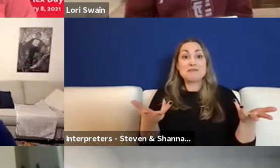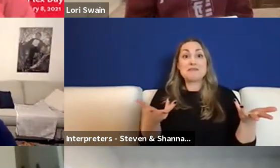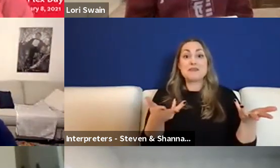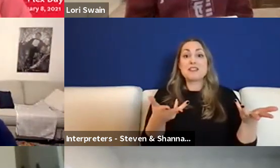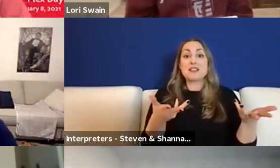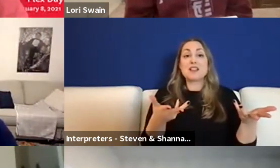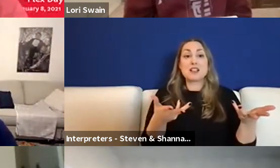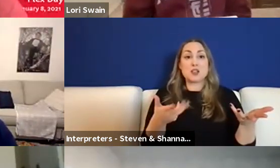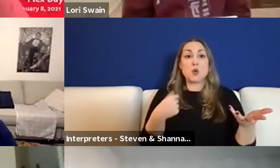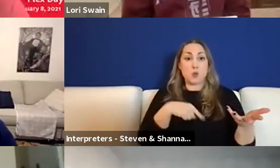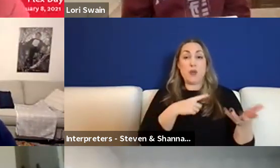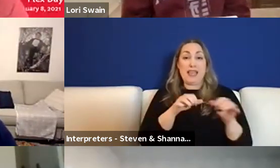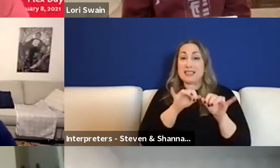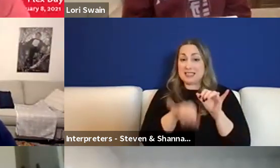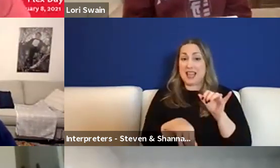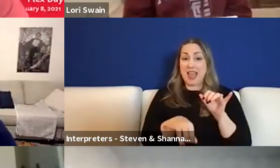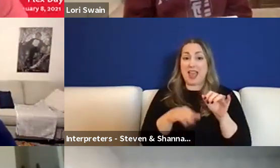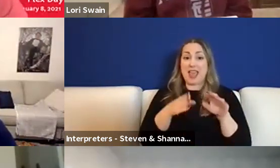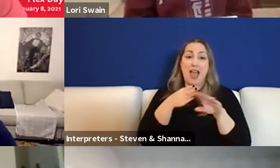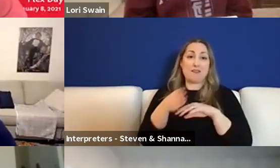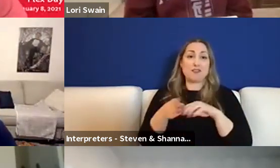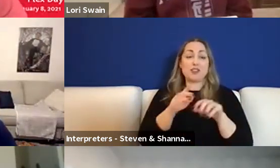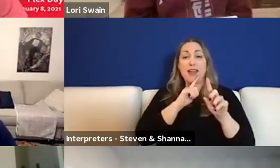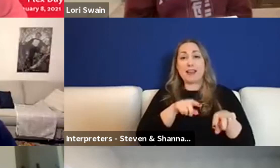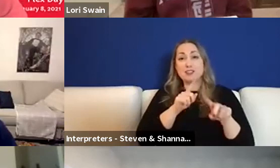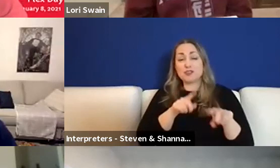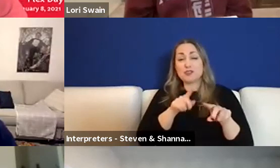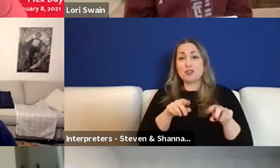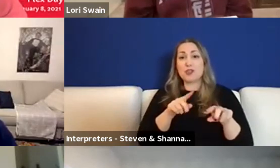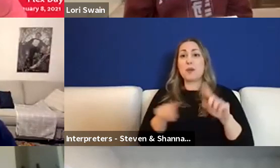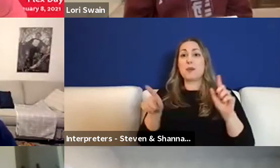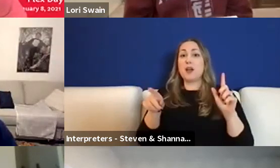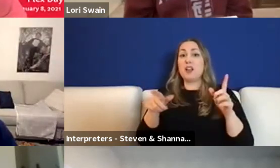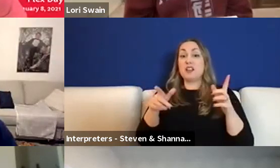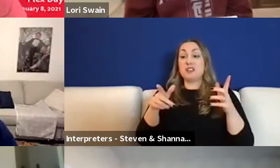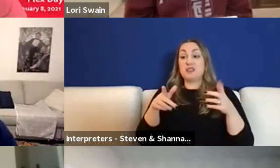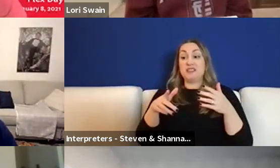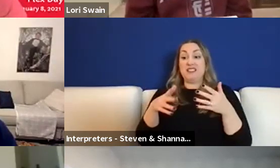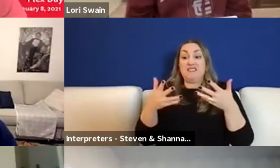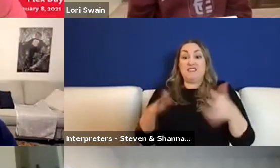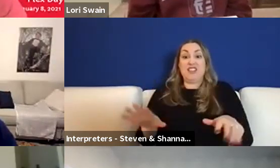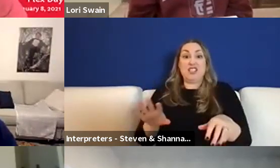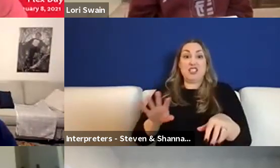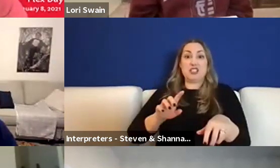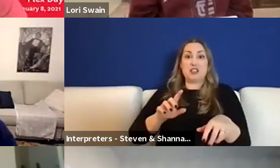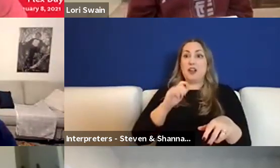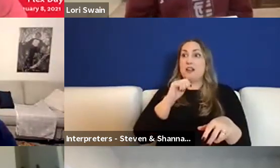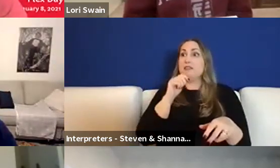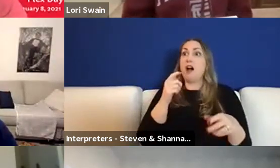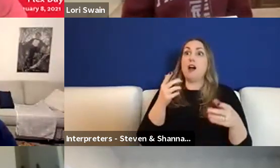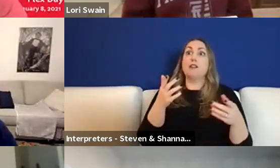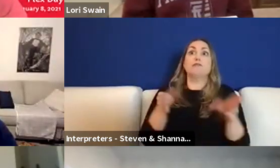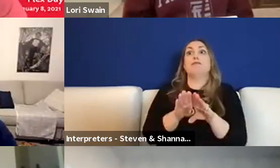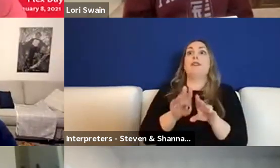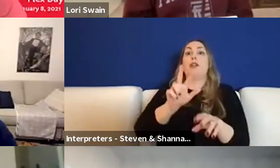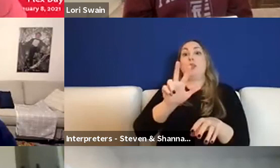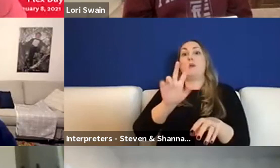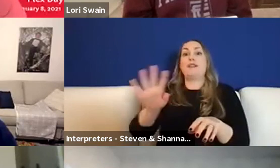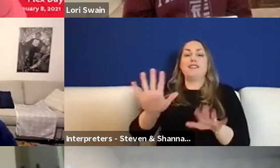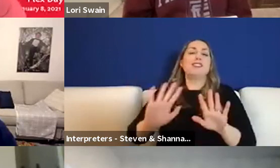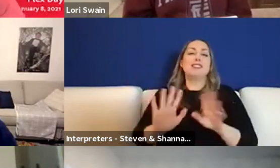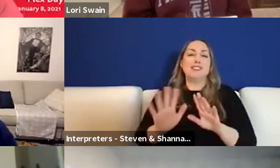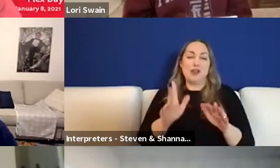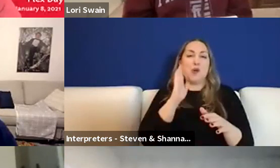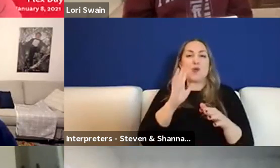answer questions and talk to folks as long as anyone can today. So we're not going to shut you down right at 345. But if anyone has any